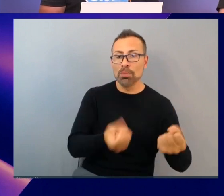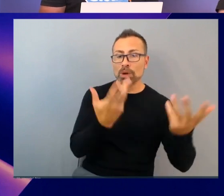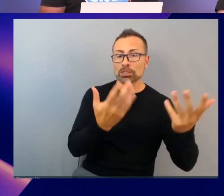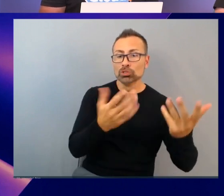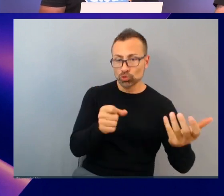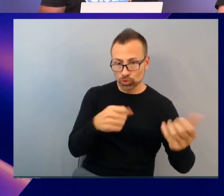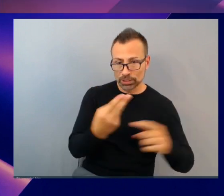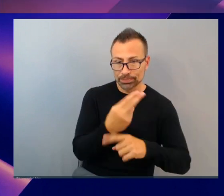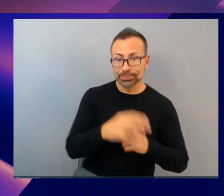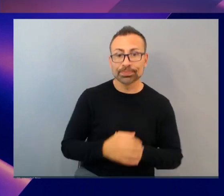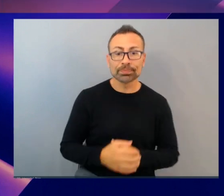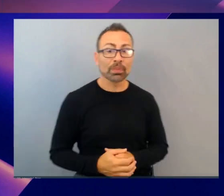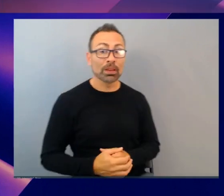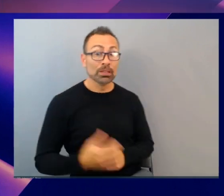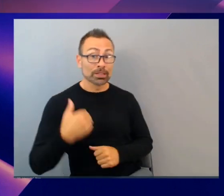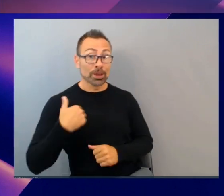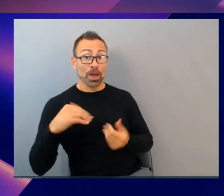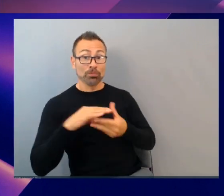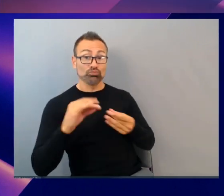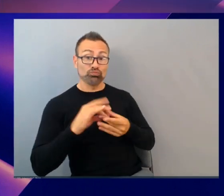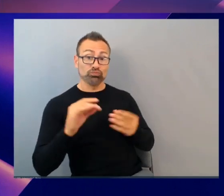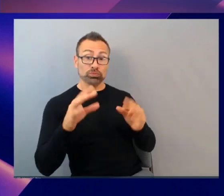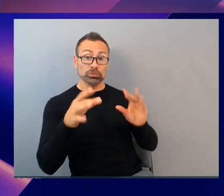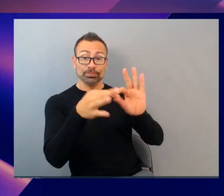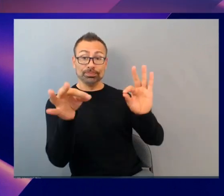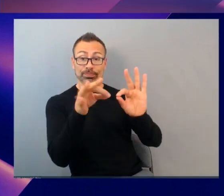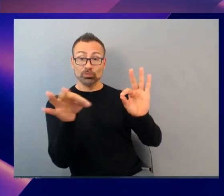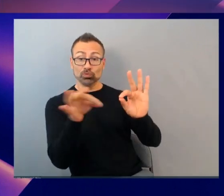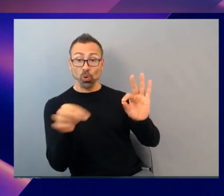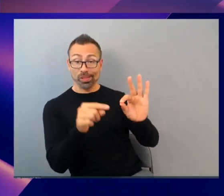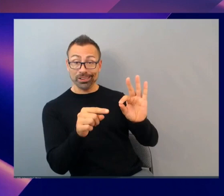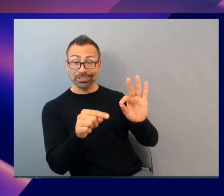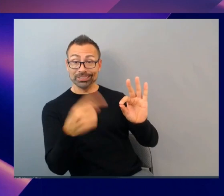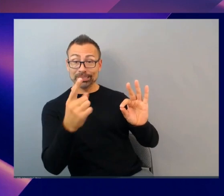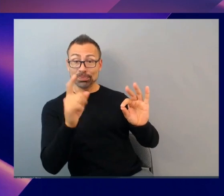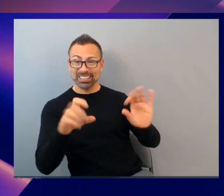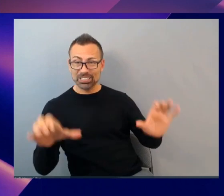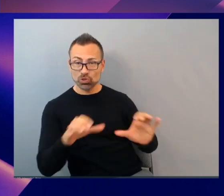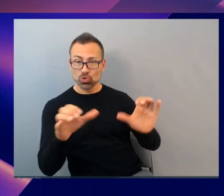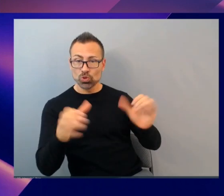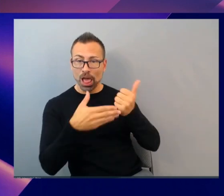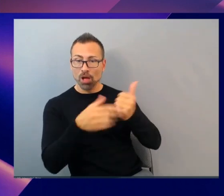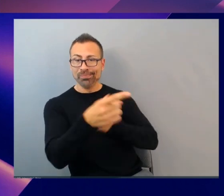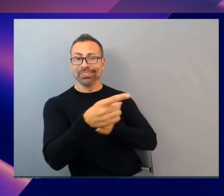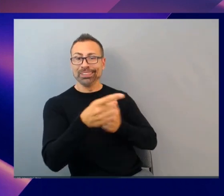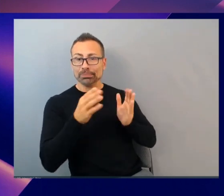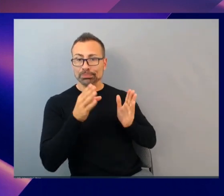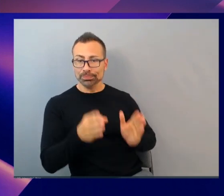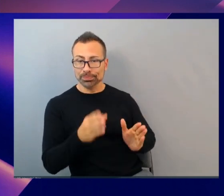of something you need to do in the town to unlock, to help that citizen, right? And the good thing about the lab,